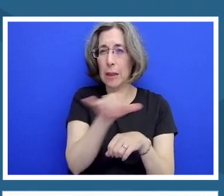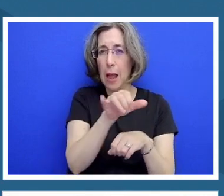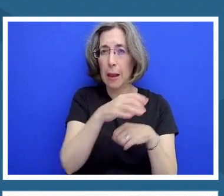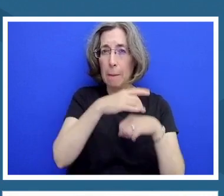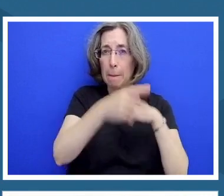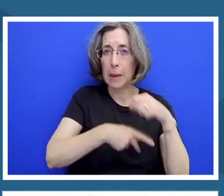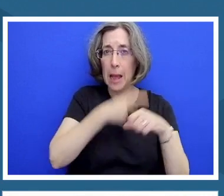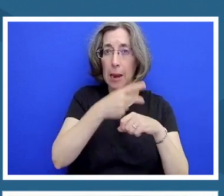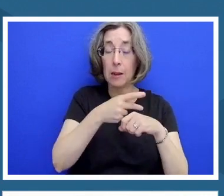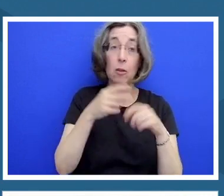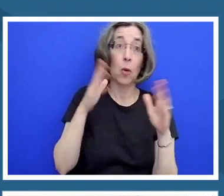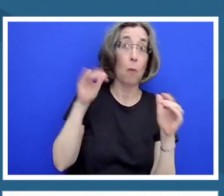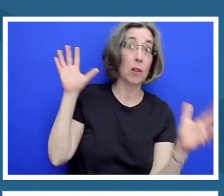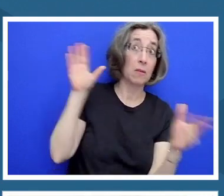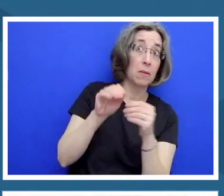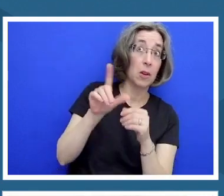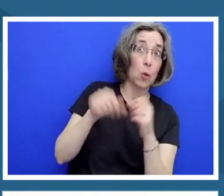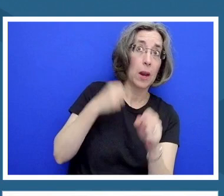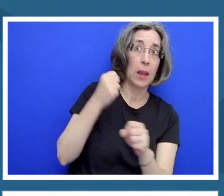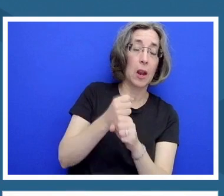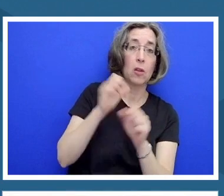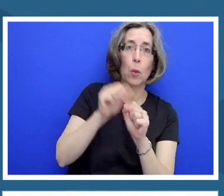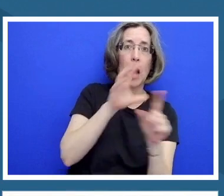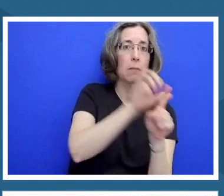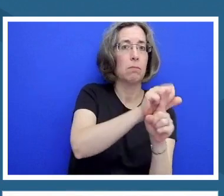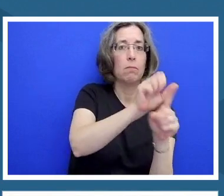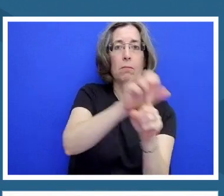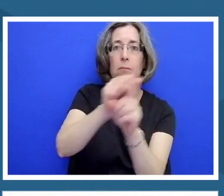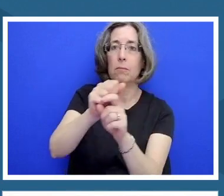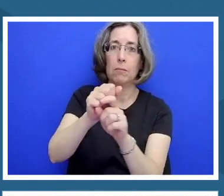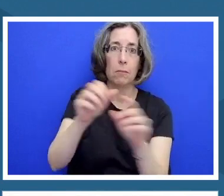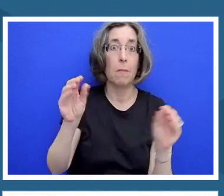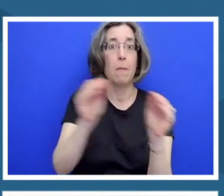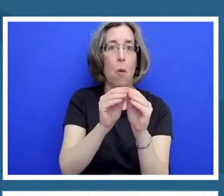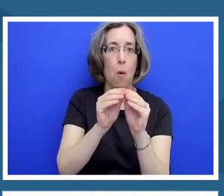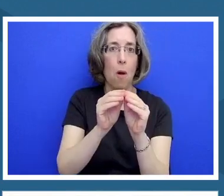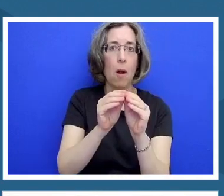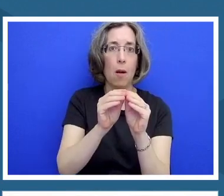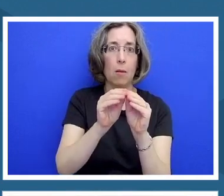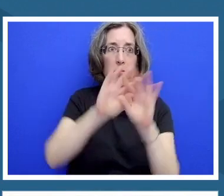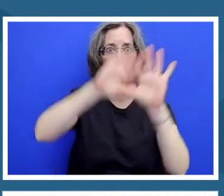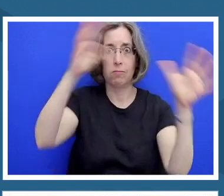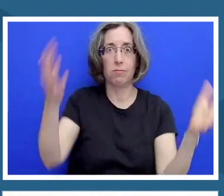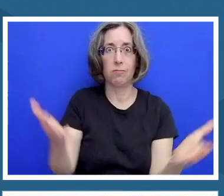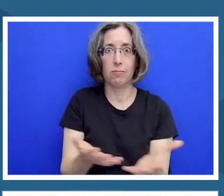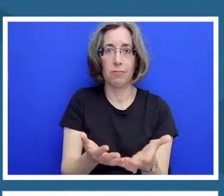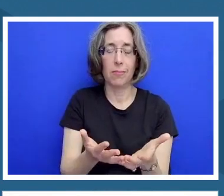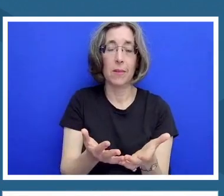and we will discover more more of them as we go um so my prediction right now